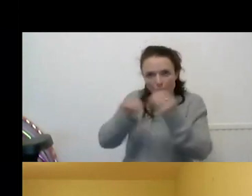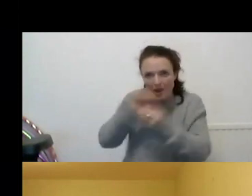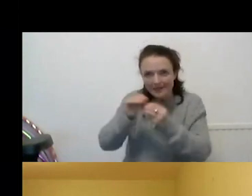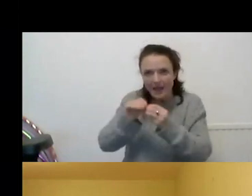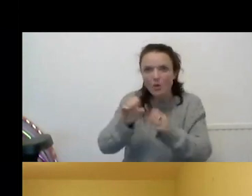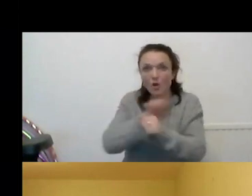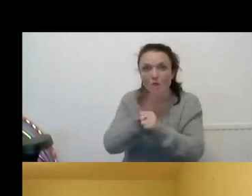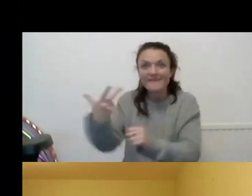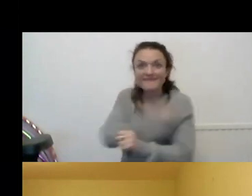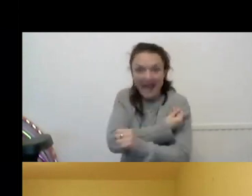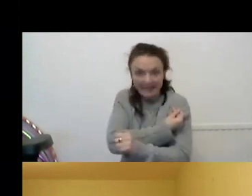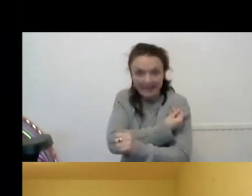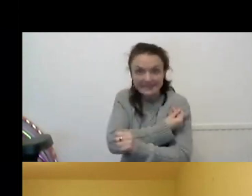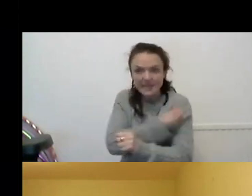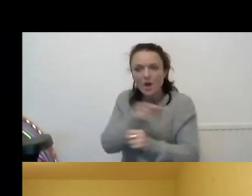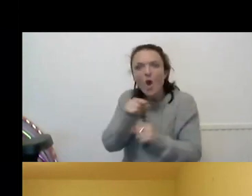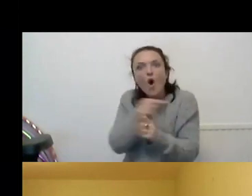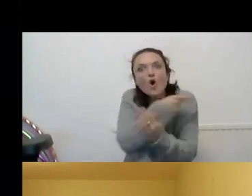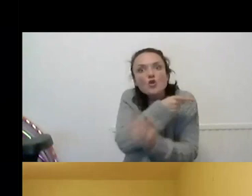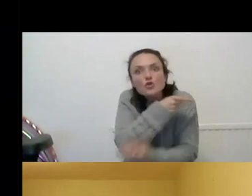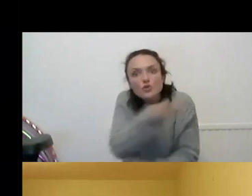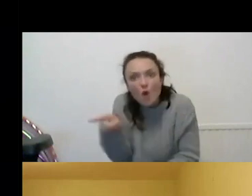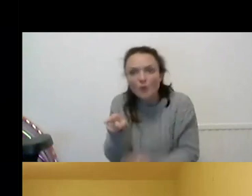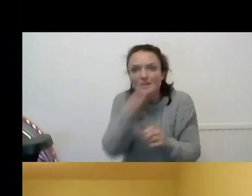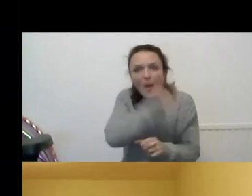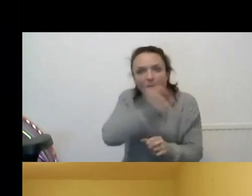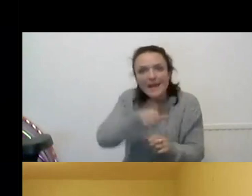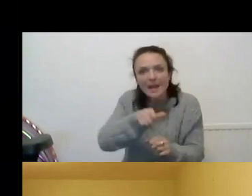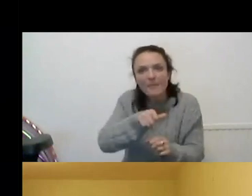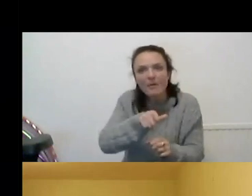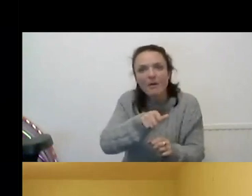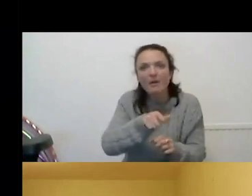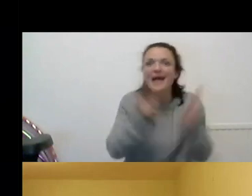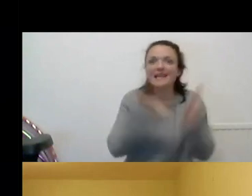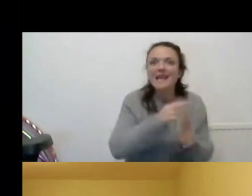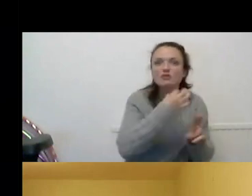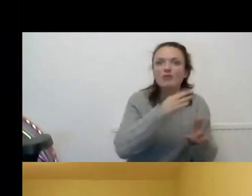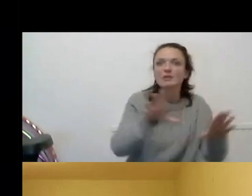were less likely to get severe disease and the people who got the control faxing. So